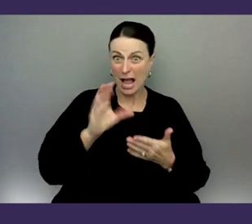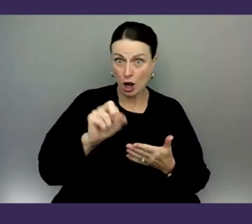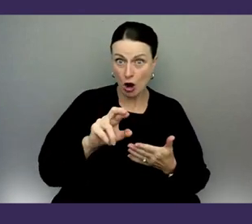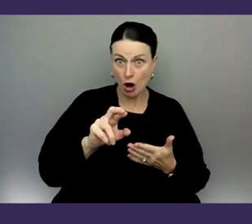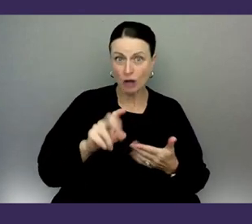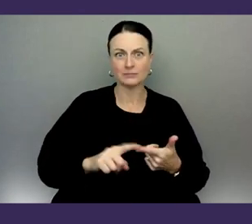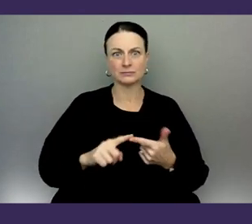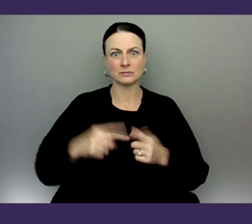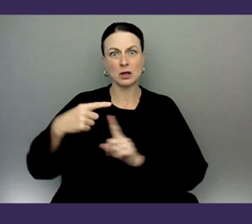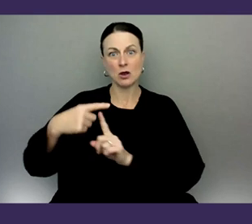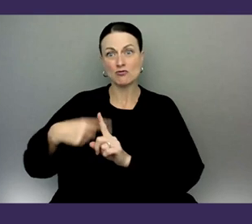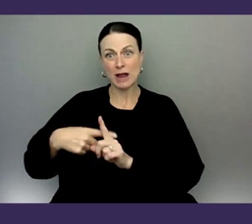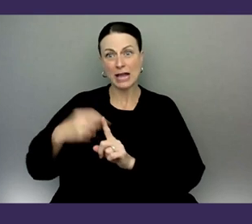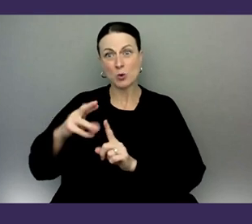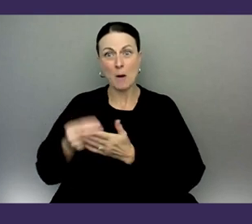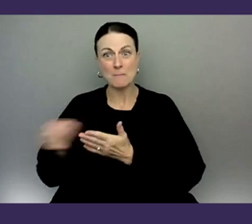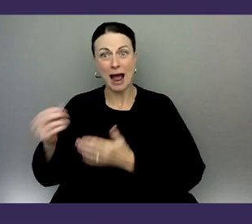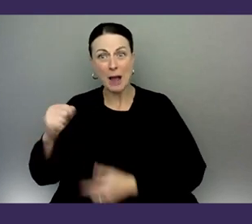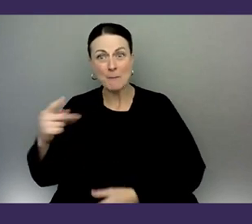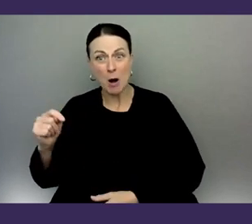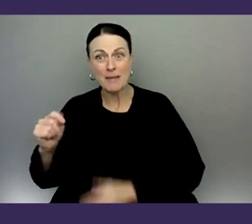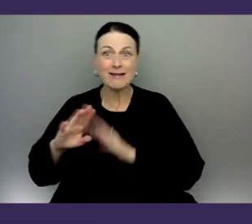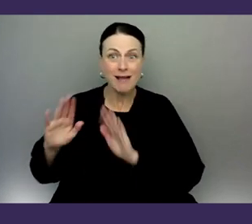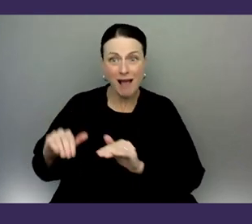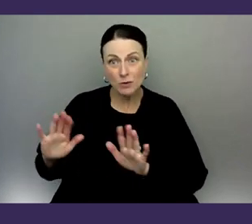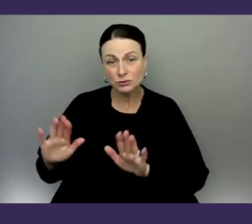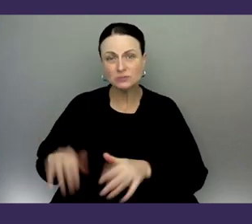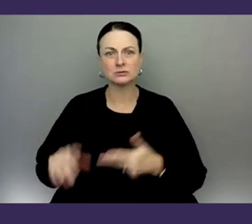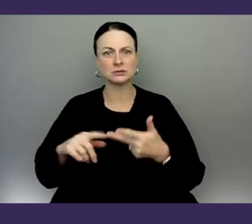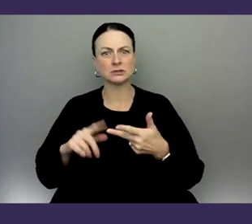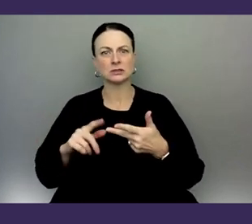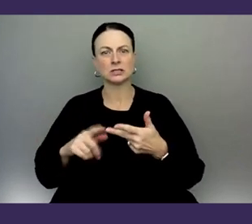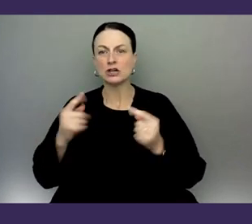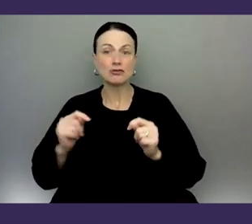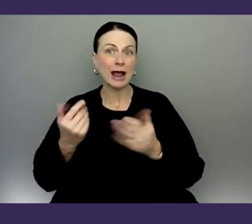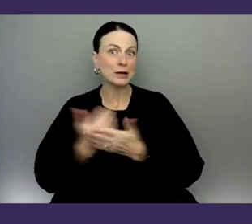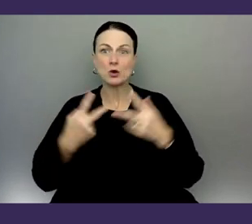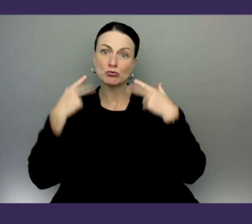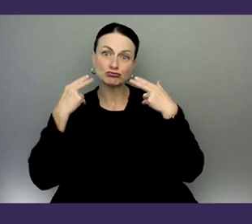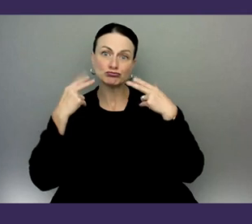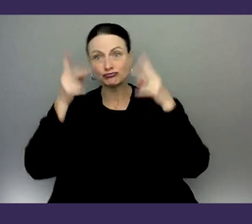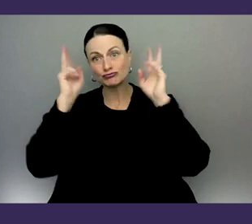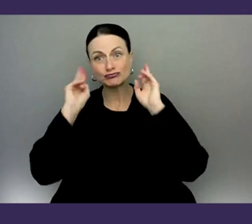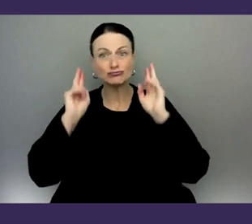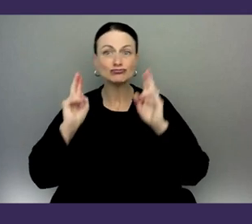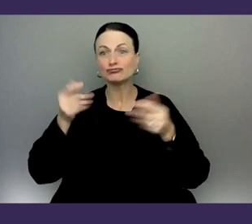renting or buying an apartment or a house, trying a new haircut or a style,